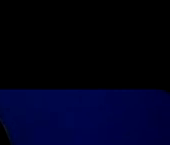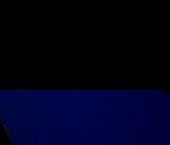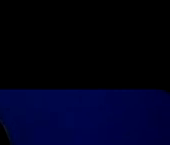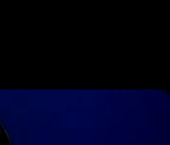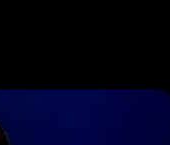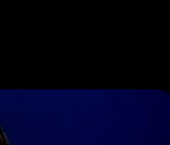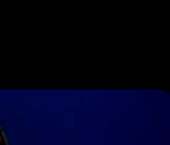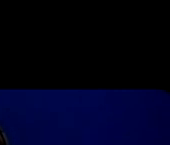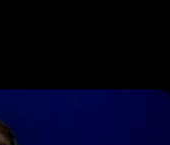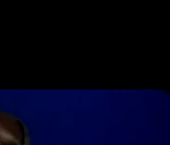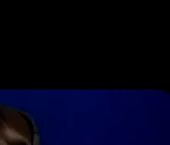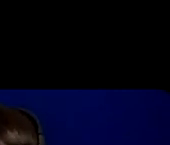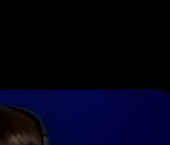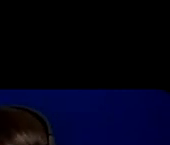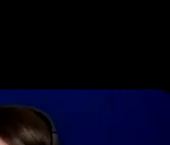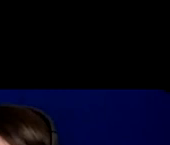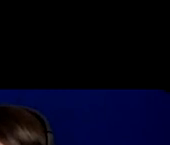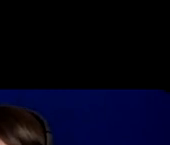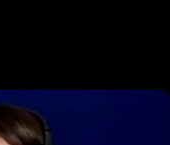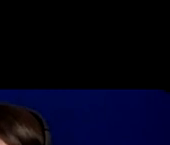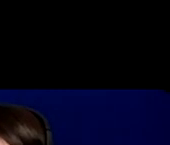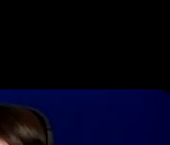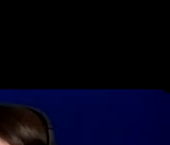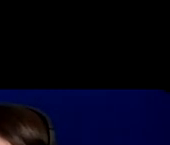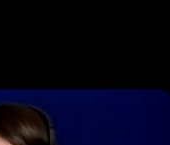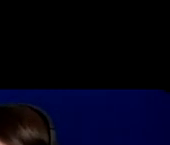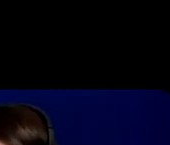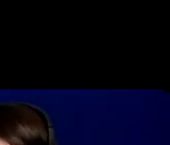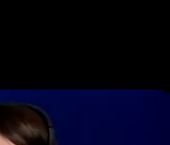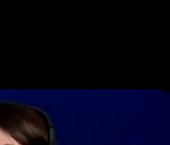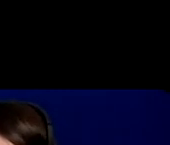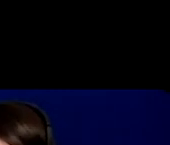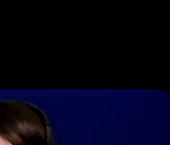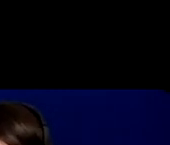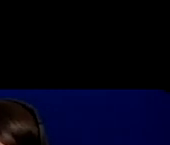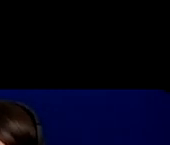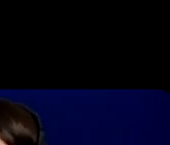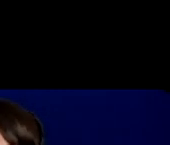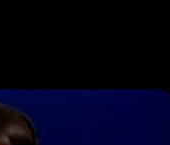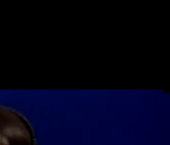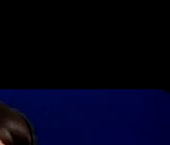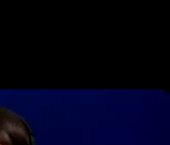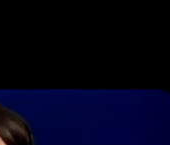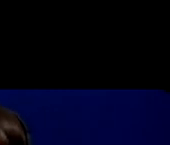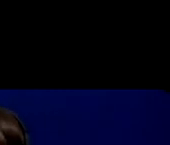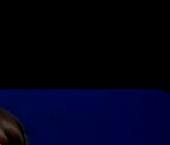yeah and I think that's I think that project based approach is significant and I'm sorry to cut you off.